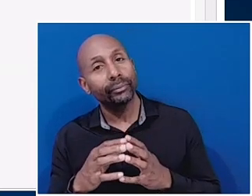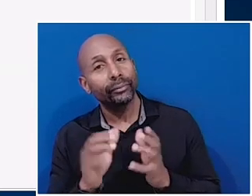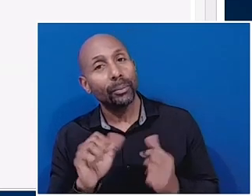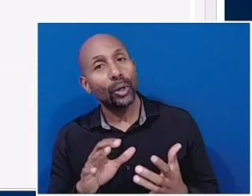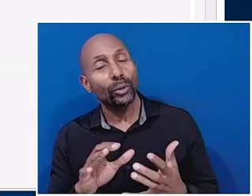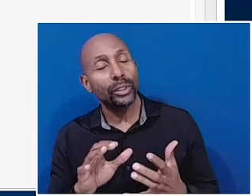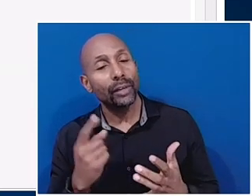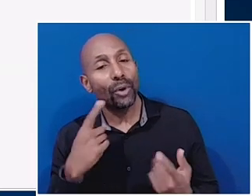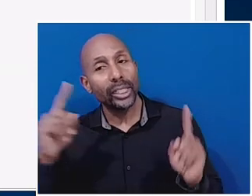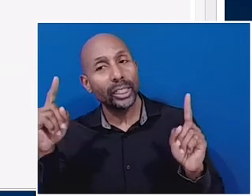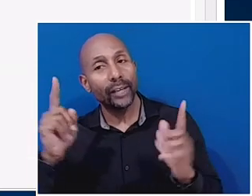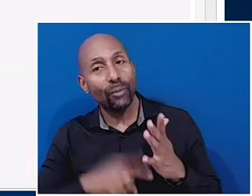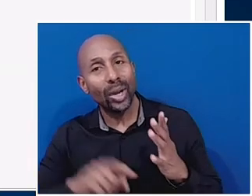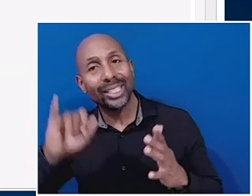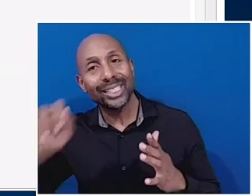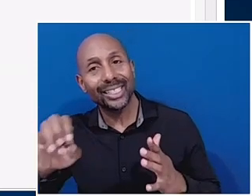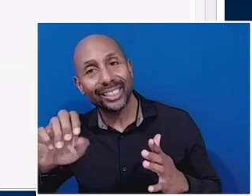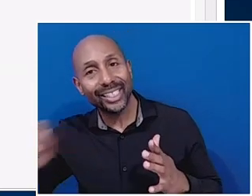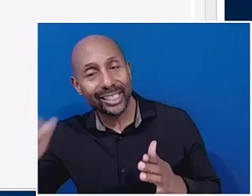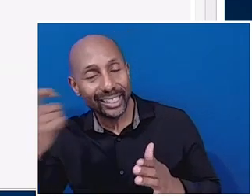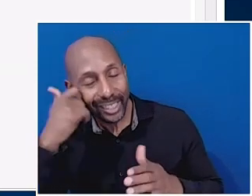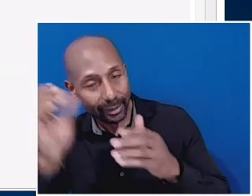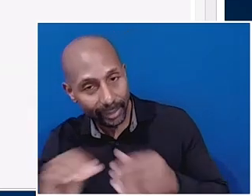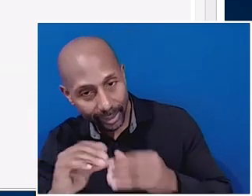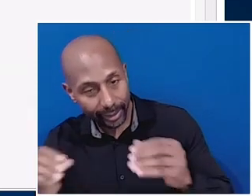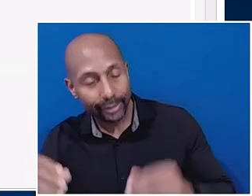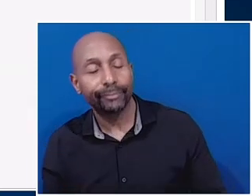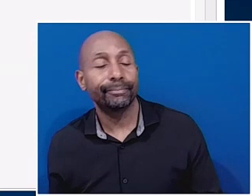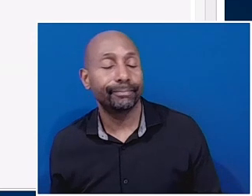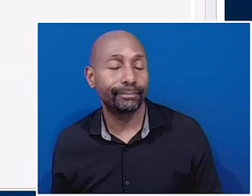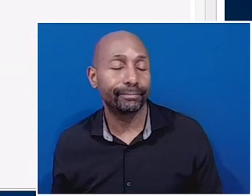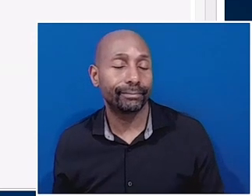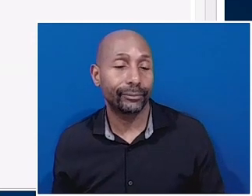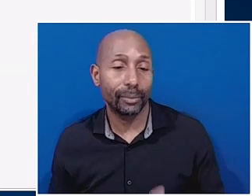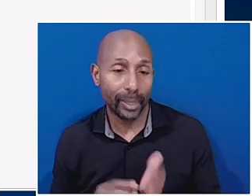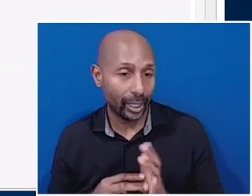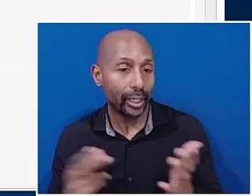about, which is not to avoid penalties or